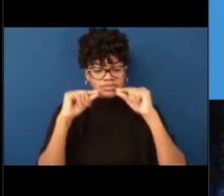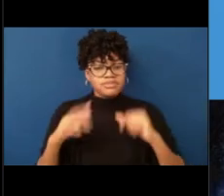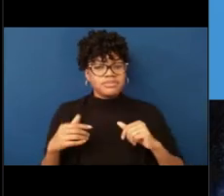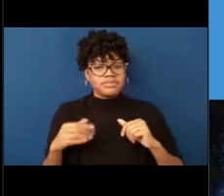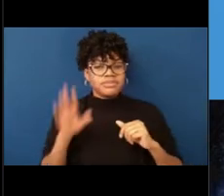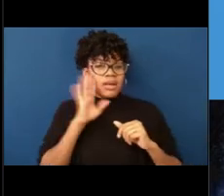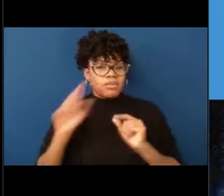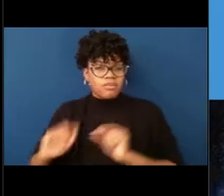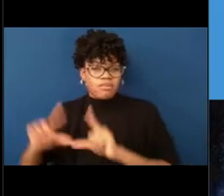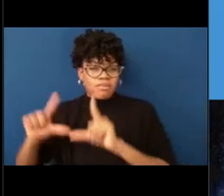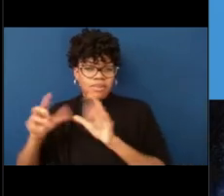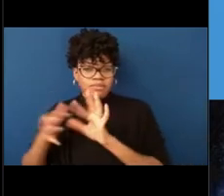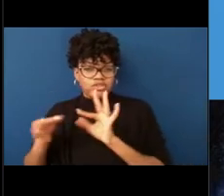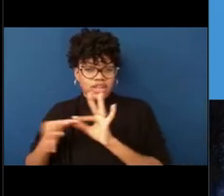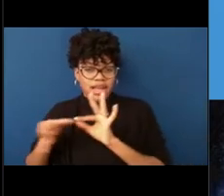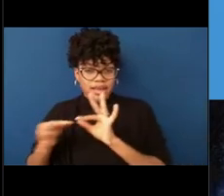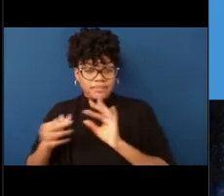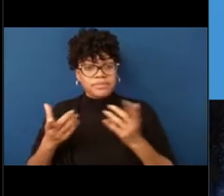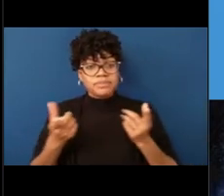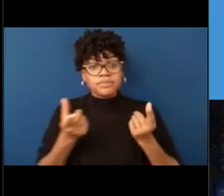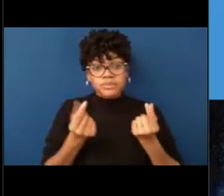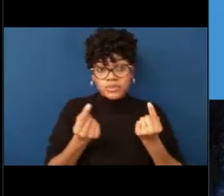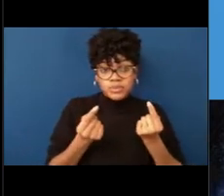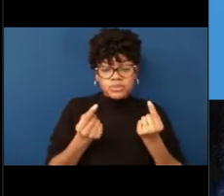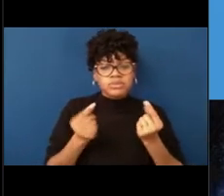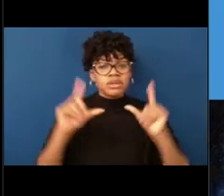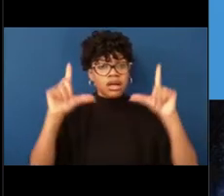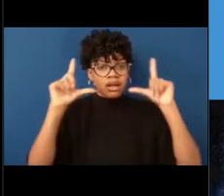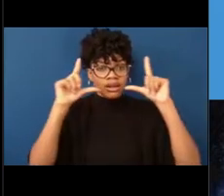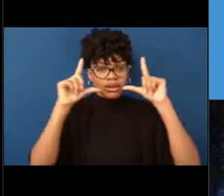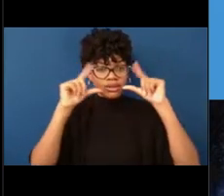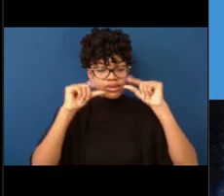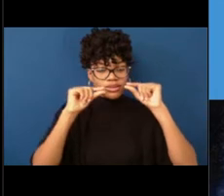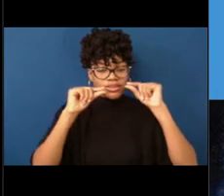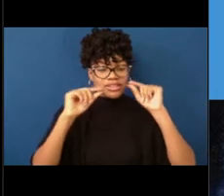Close your eyes, open your ears, and listen very carefully